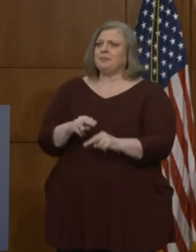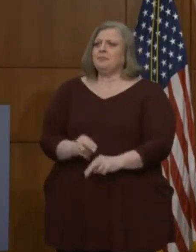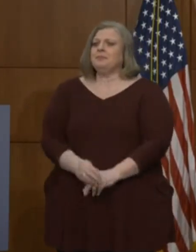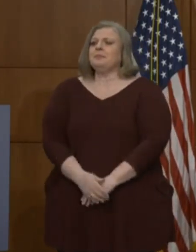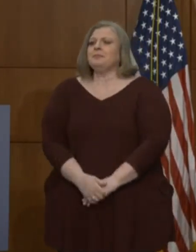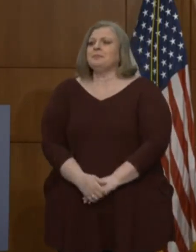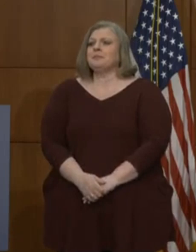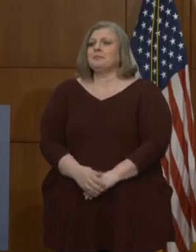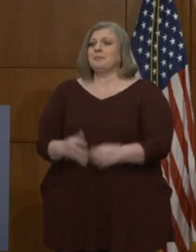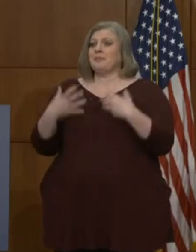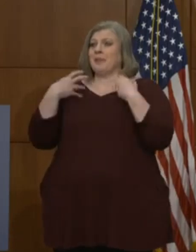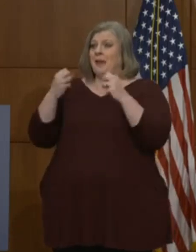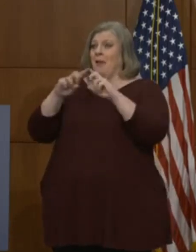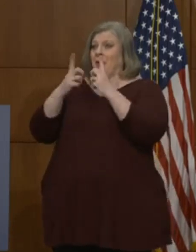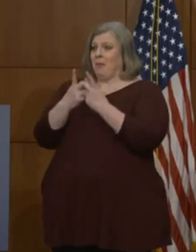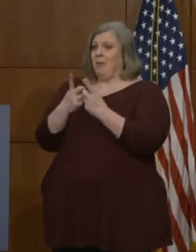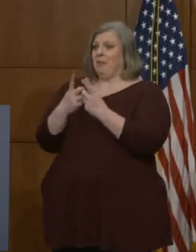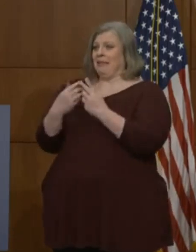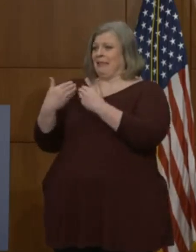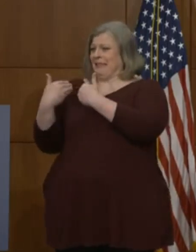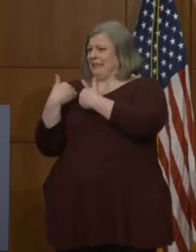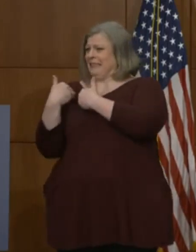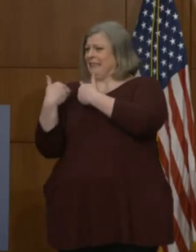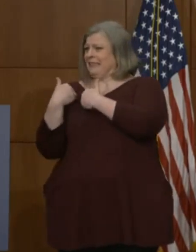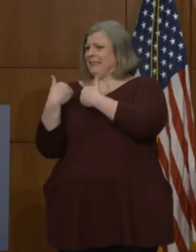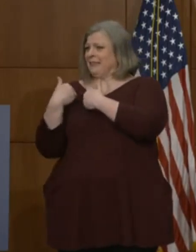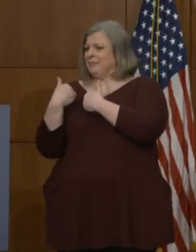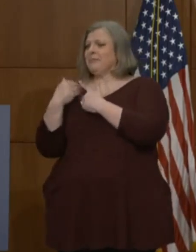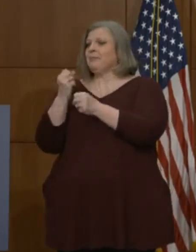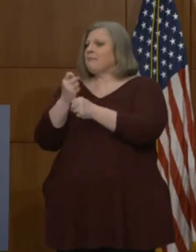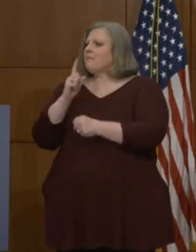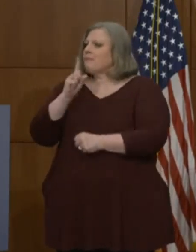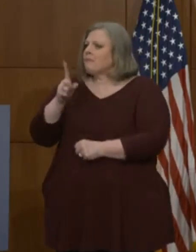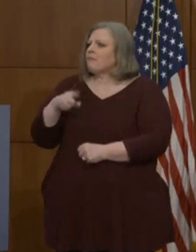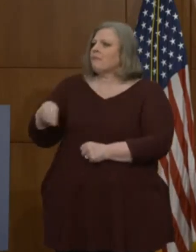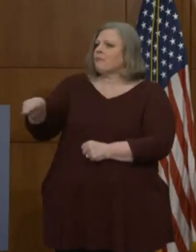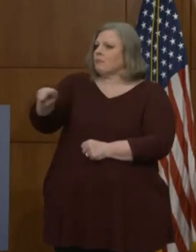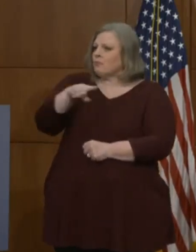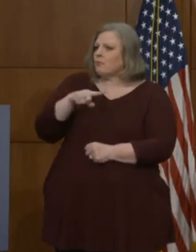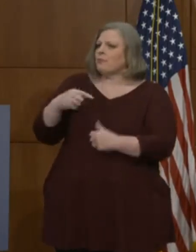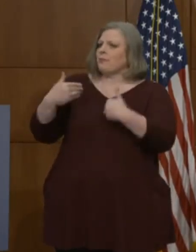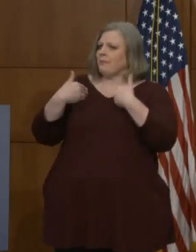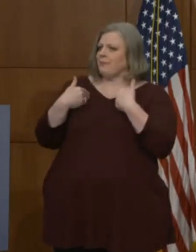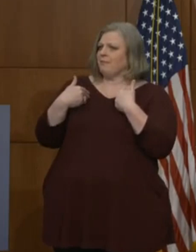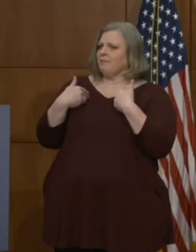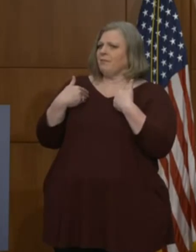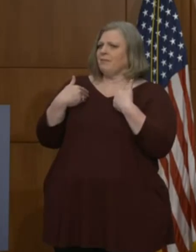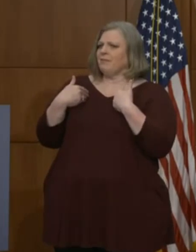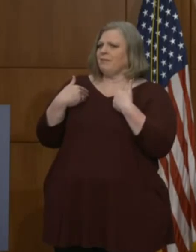IN THOSE NUMBERS ON OUR- DASHBOARD. THE HEALTH DASHBOARD. THE HEALTH DEPARTMENT HAS AN OBLIGATION TO DEPARTMENT HAS AN OBLIGATION TO ENSURE THAT YOU GET HIGH